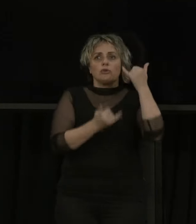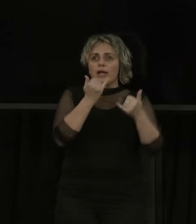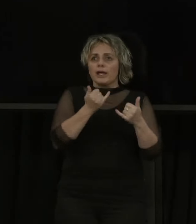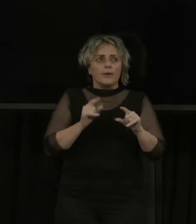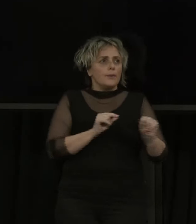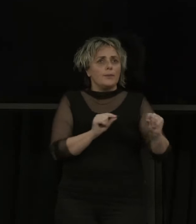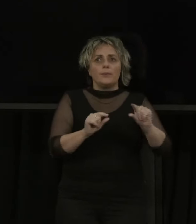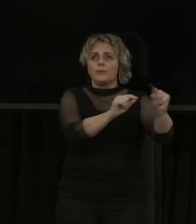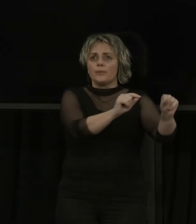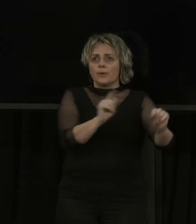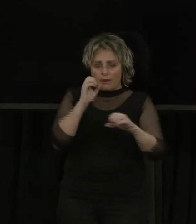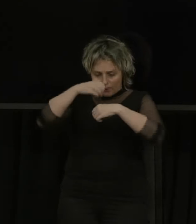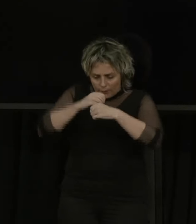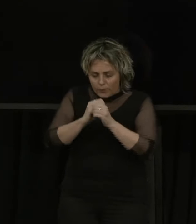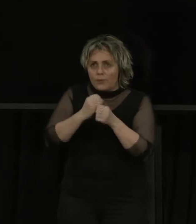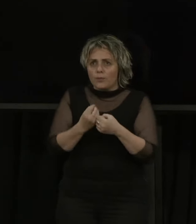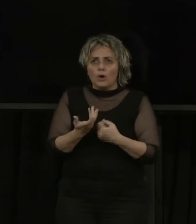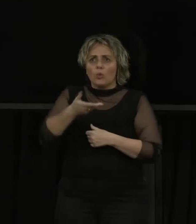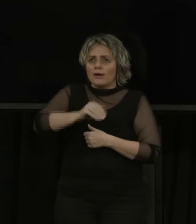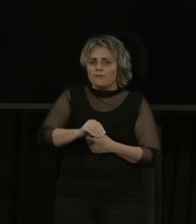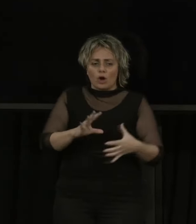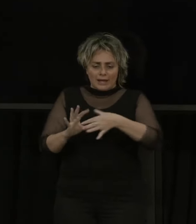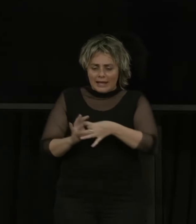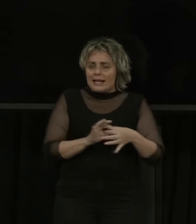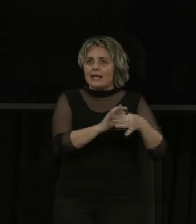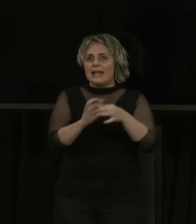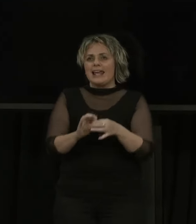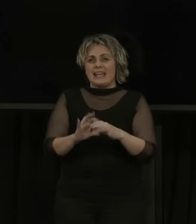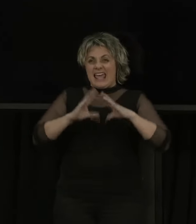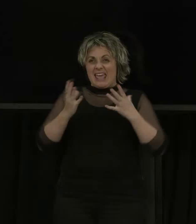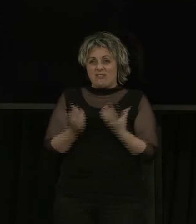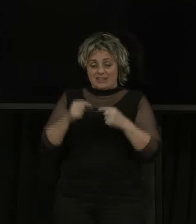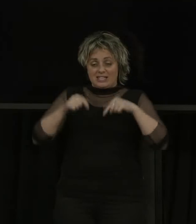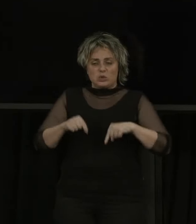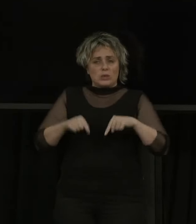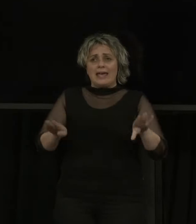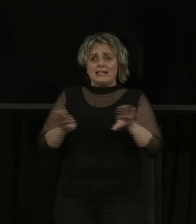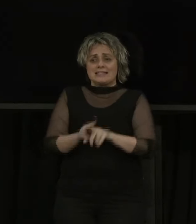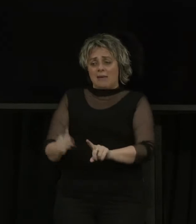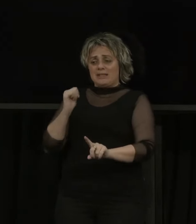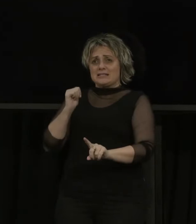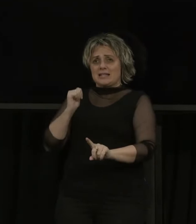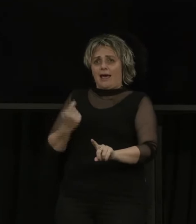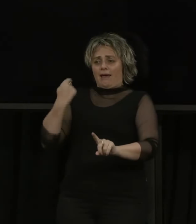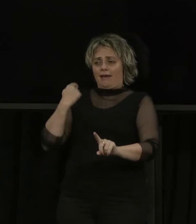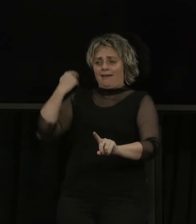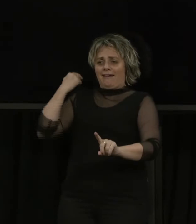the fact we have not yet reached a zero, changes nothing about the way we are treating COVID right now, we still